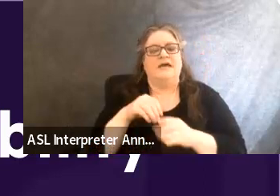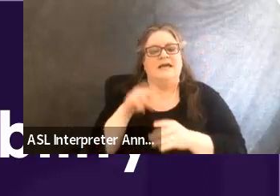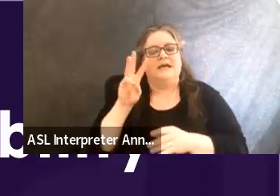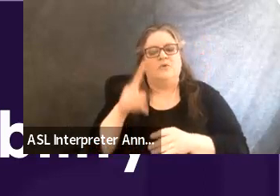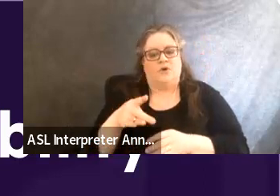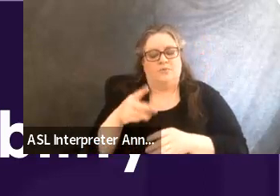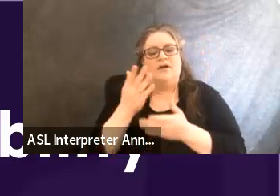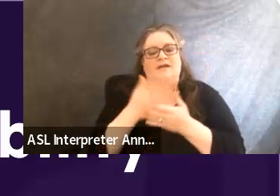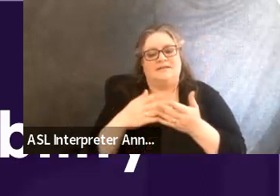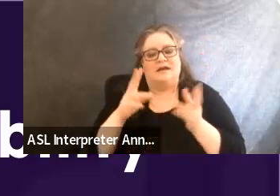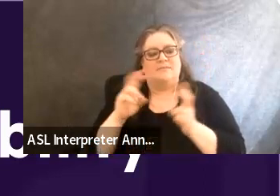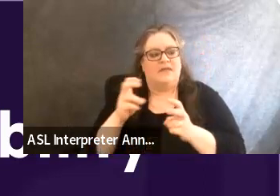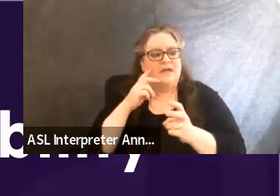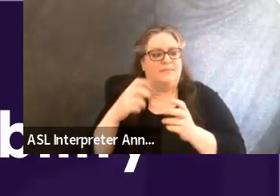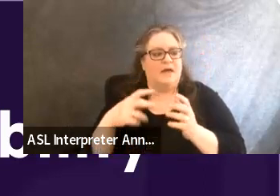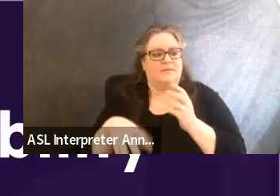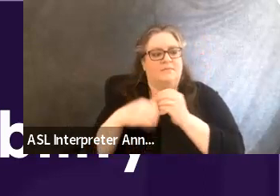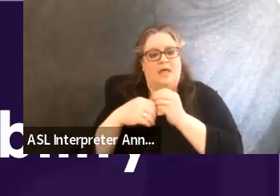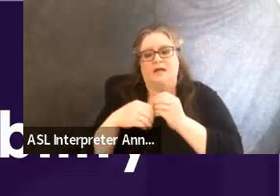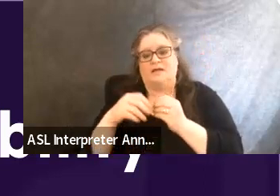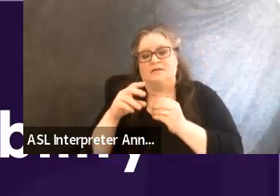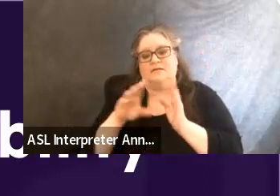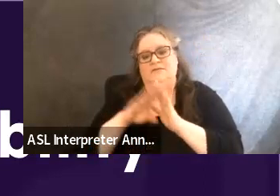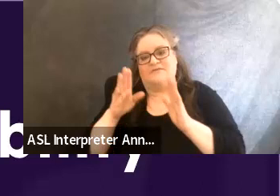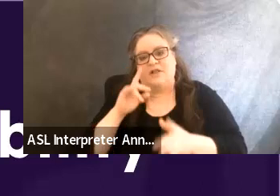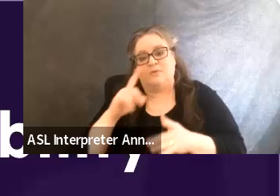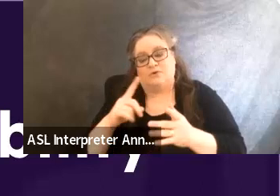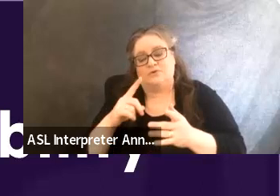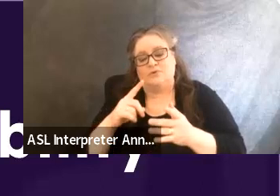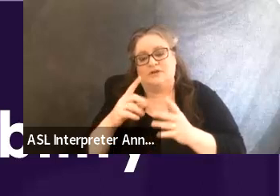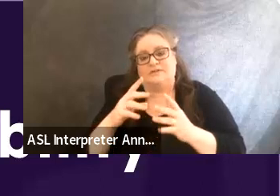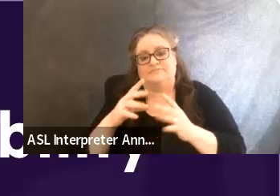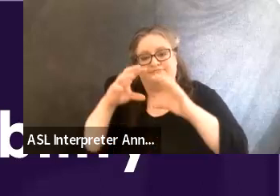some theme and plugin developers disable this. And if you ask why,